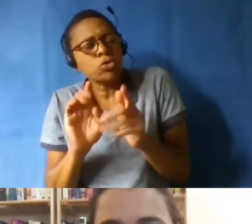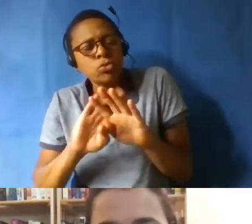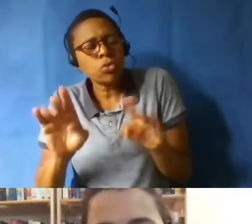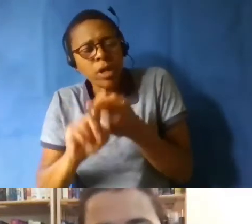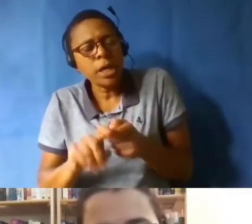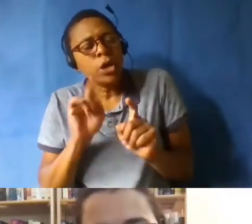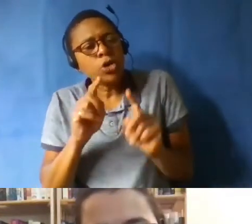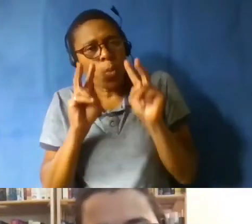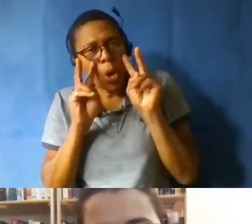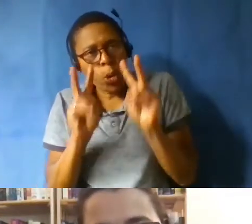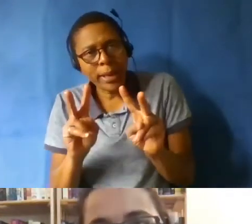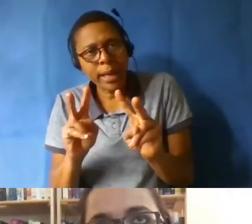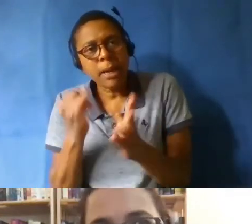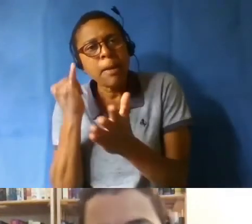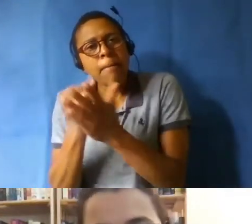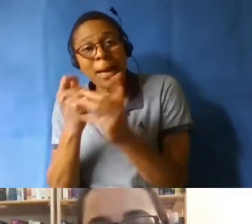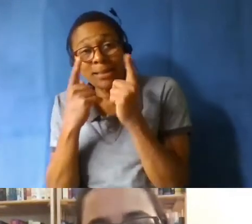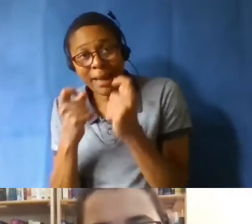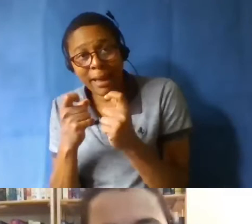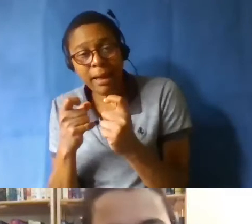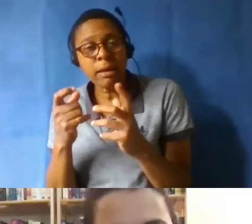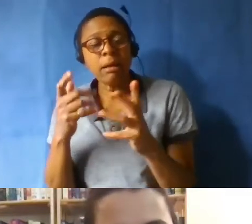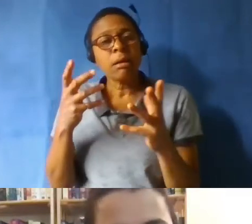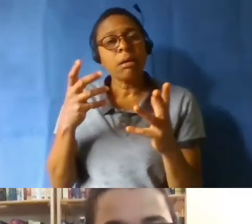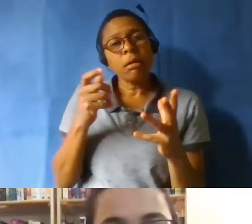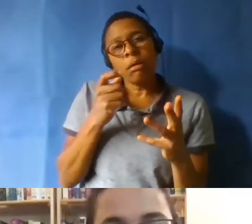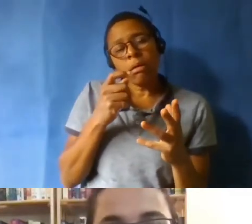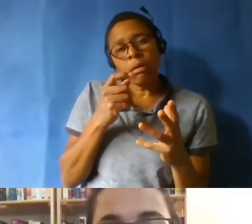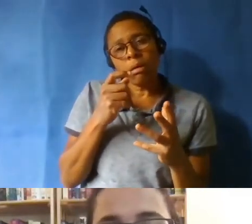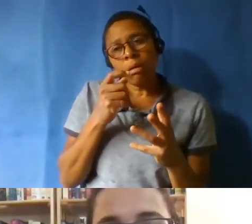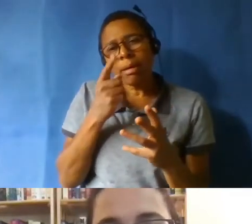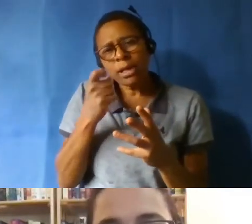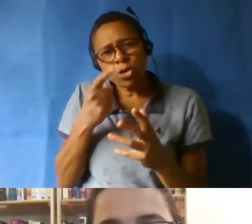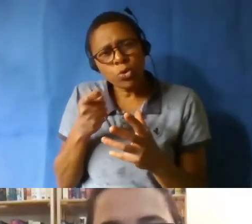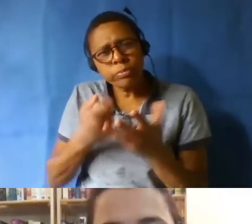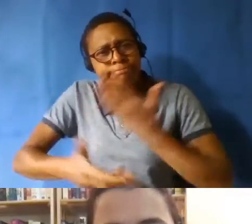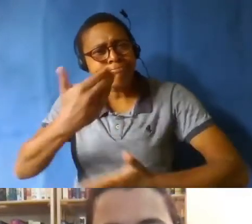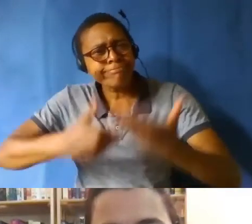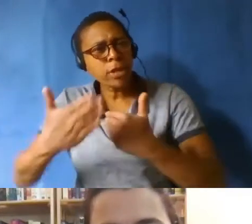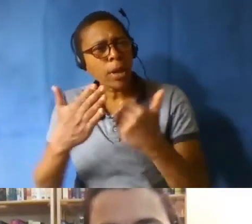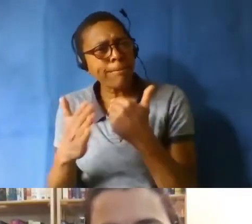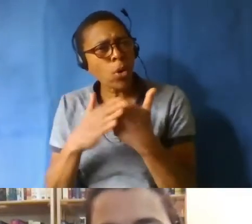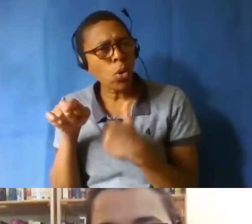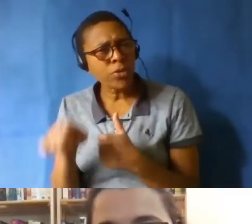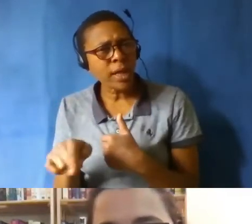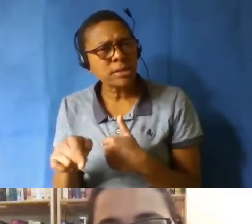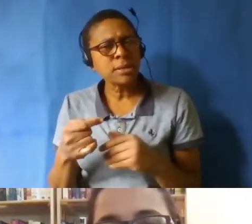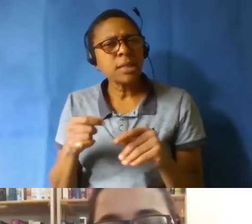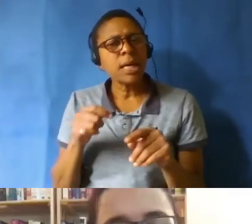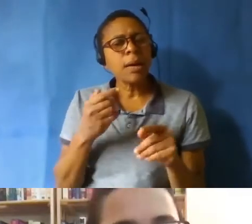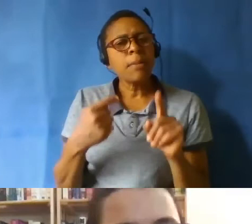and poverty can you deliberate more on that and the Western / Hindu fundamentalist links.